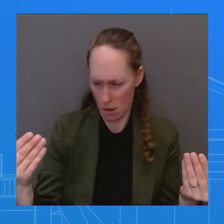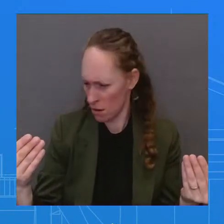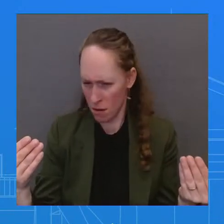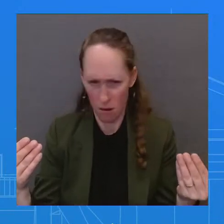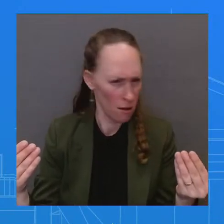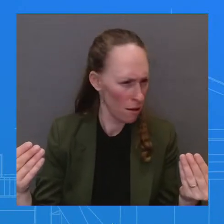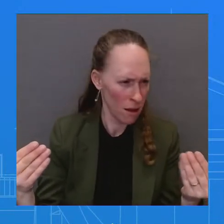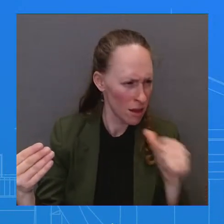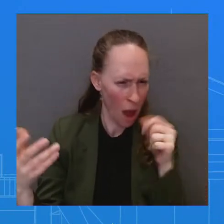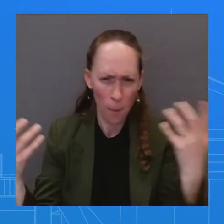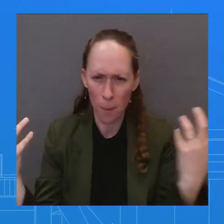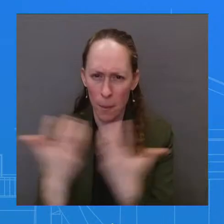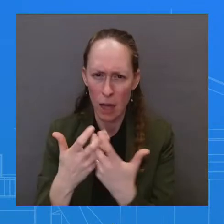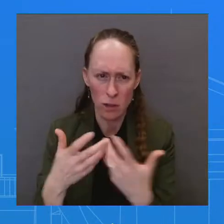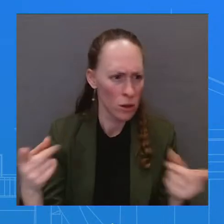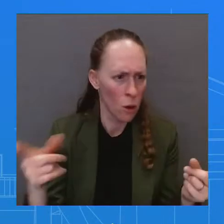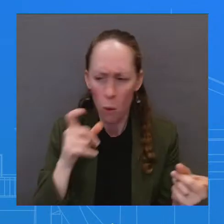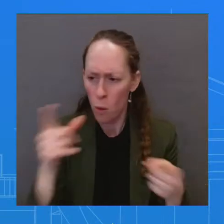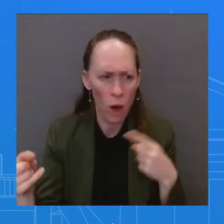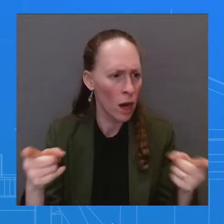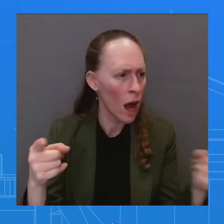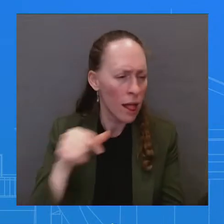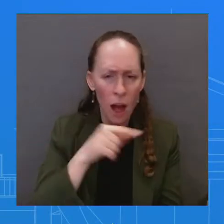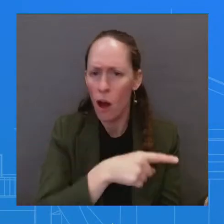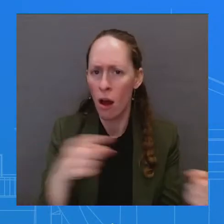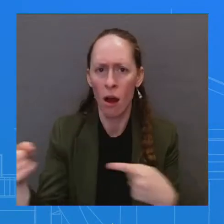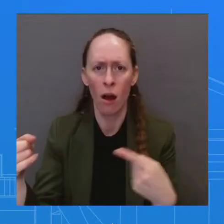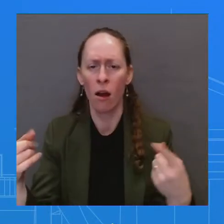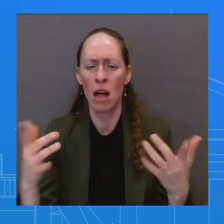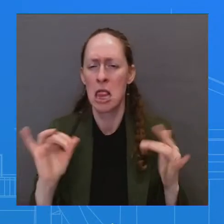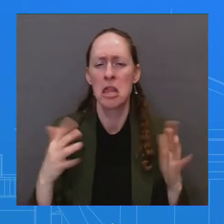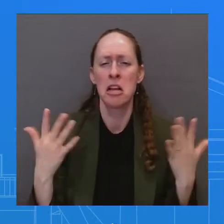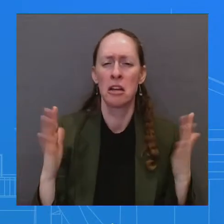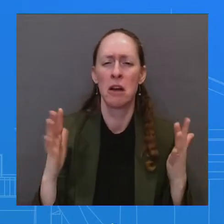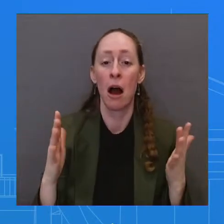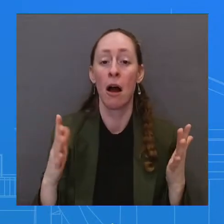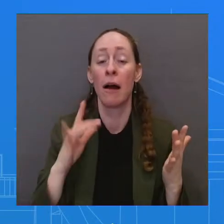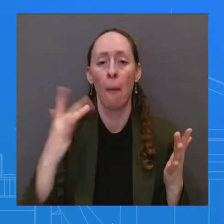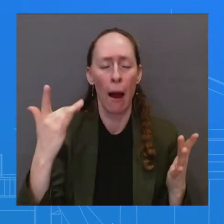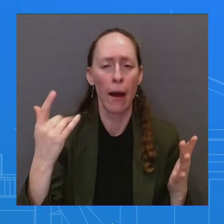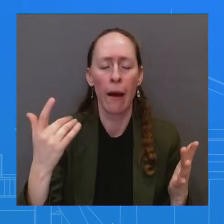because there was a difference of a view, if you might, over the --